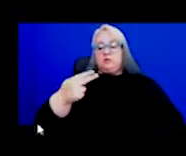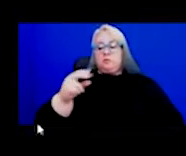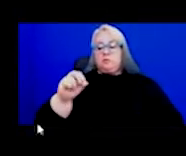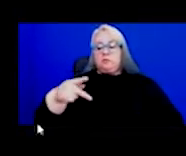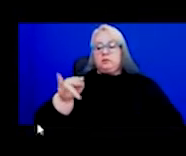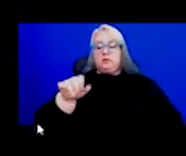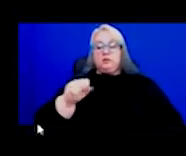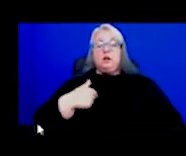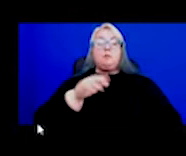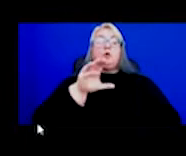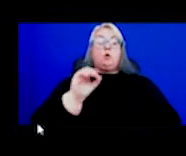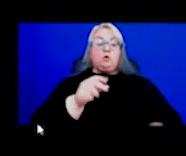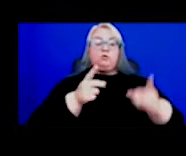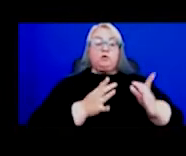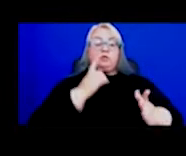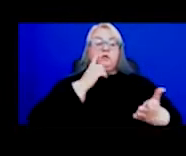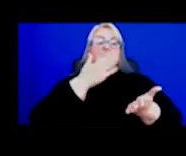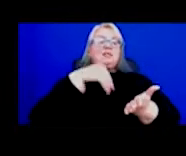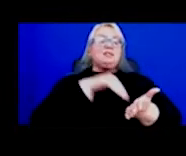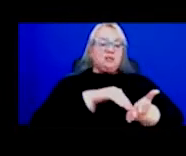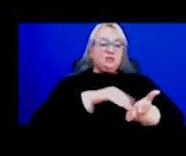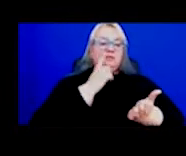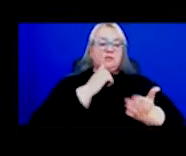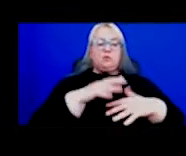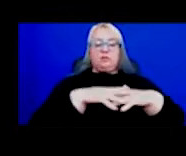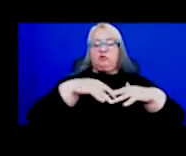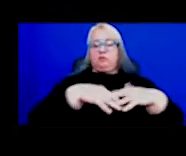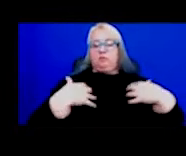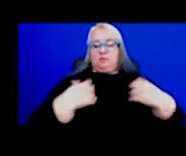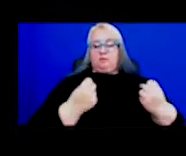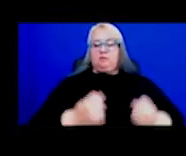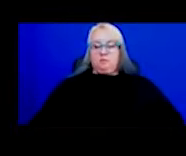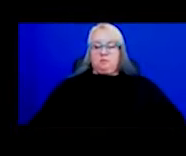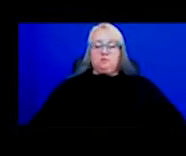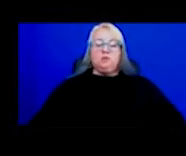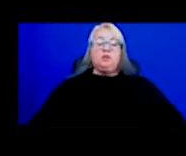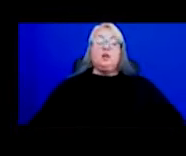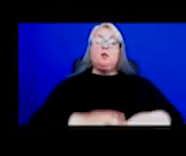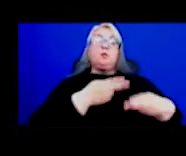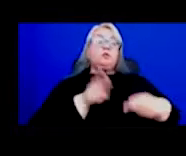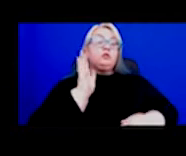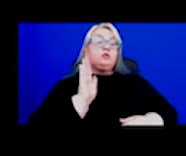for indigenous Health just real briefly this was the center for American Indian Health for about